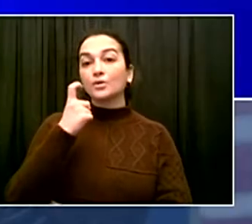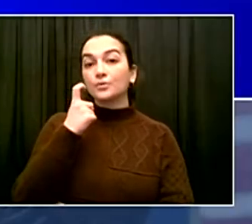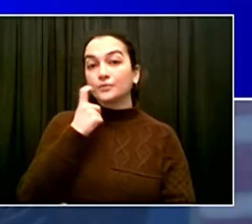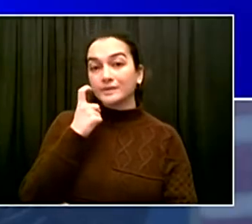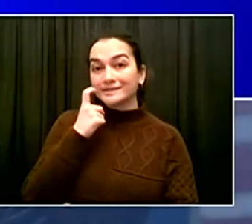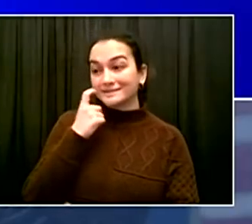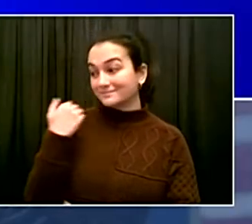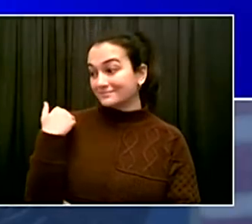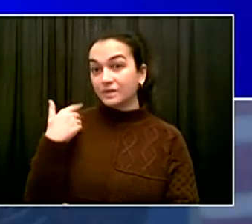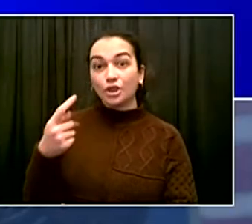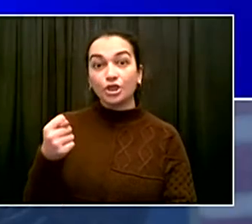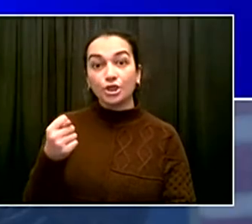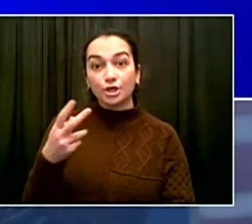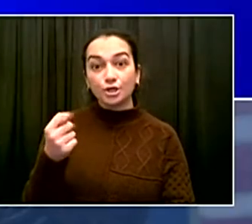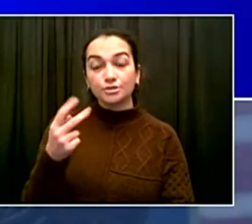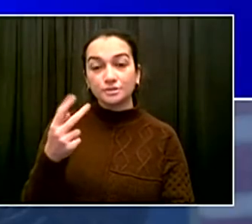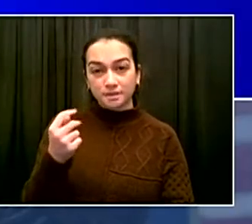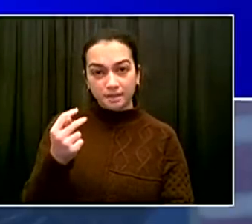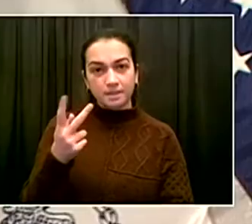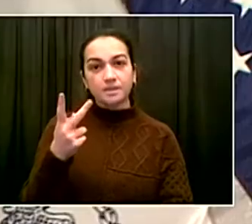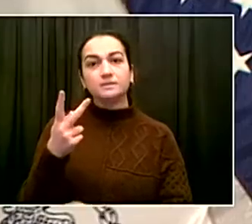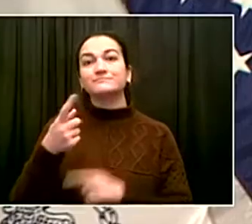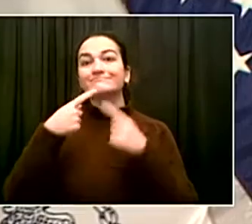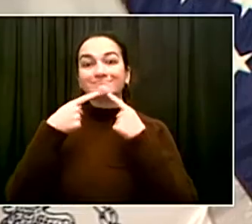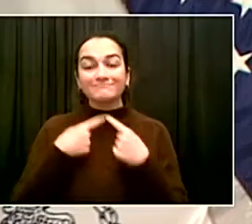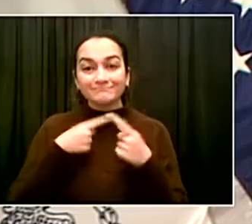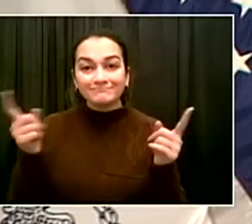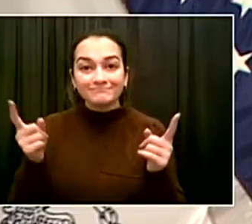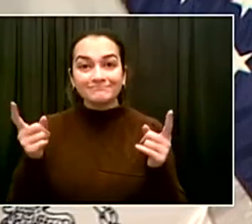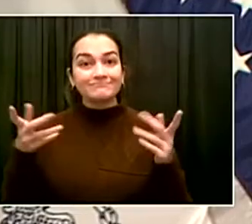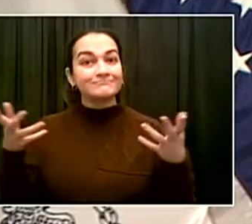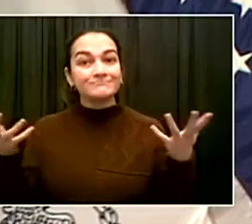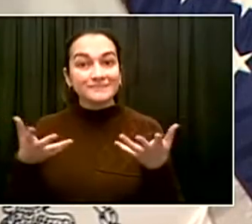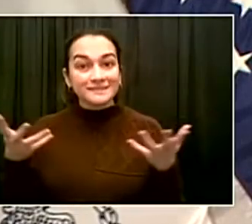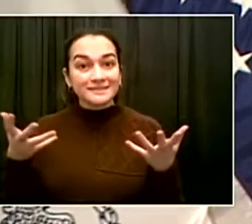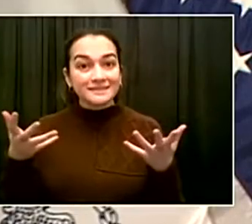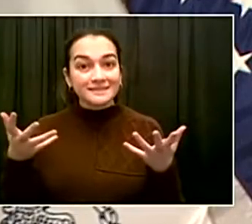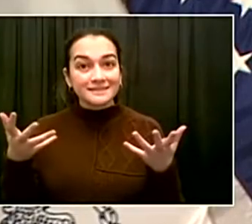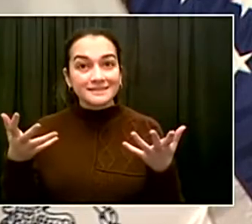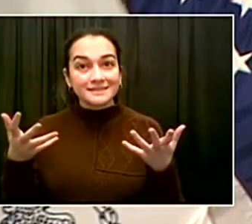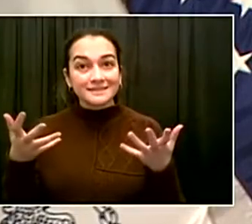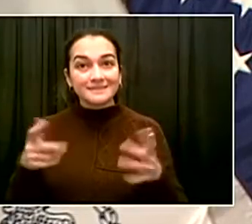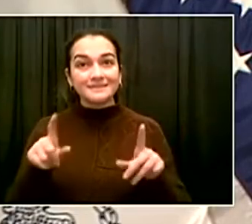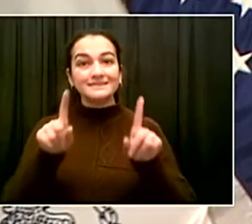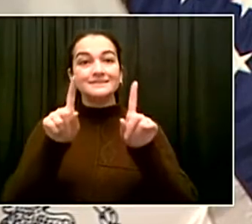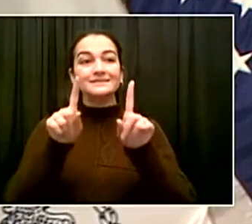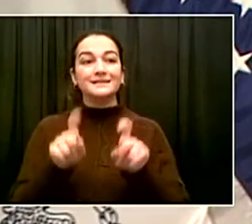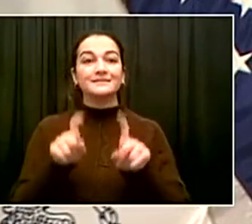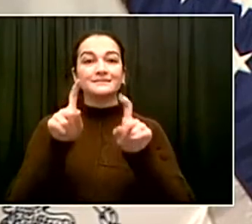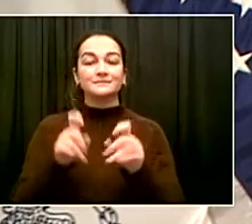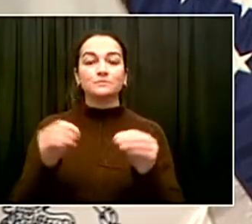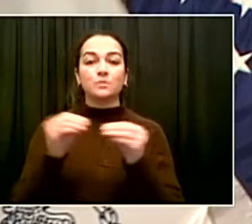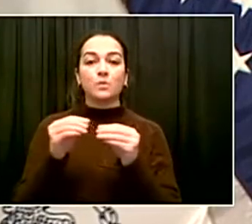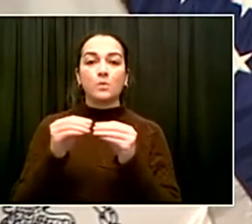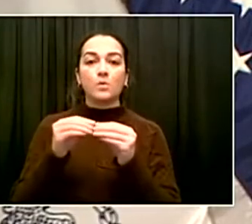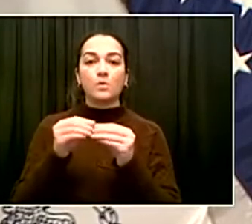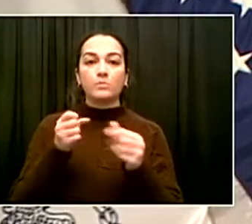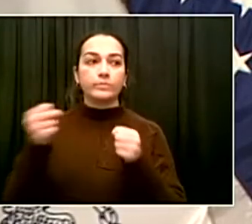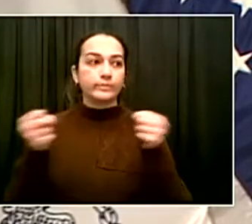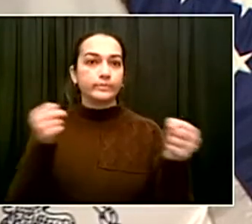IMPORTANT THAN EVER, EVEN WHAT WE ARE SEEING FROM OMICRON ON THE GROUND. ON THURSDAY, WE ALSO ANNOUNCED A SIX-POINT PLAN TO INCREASE TESTING.